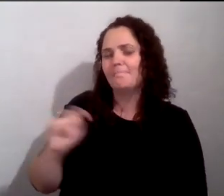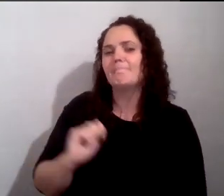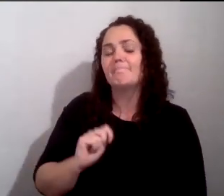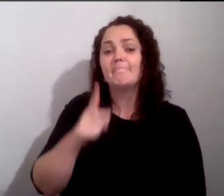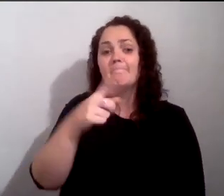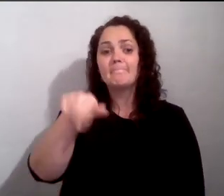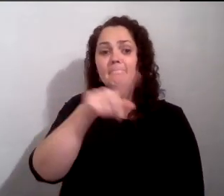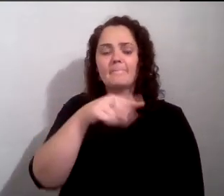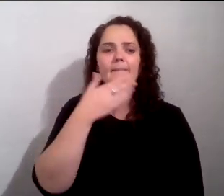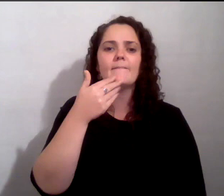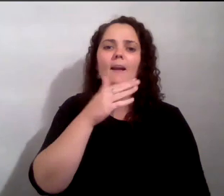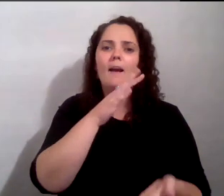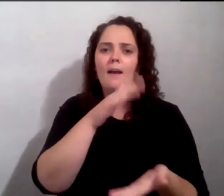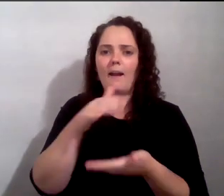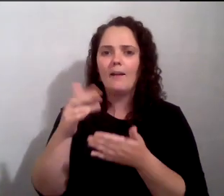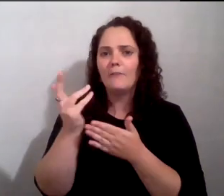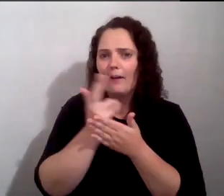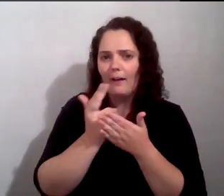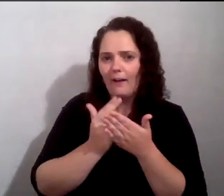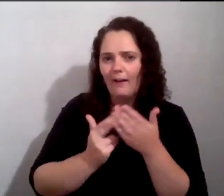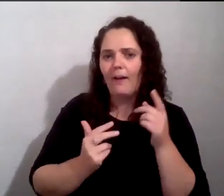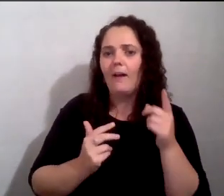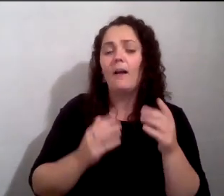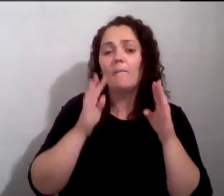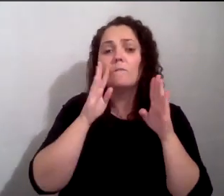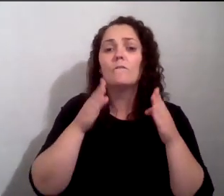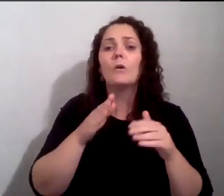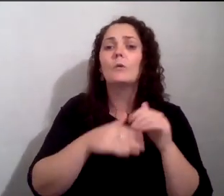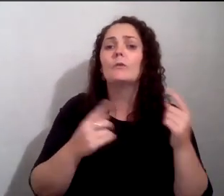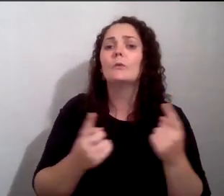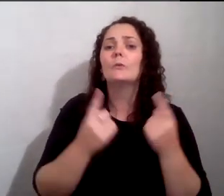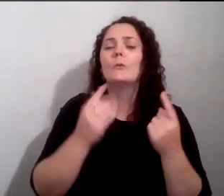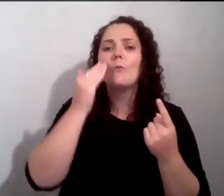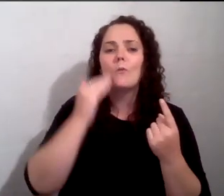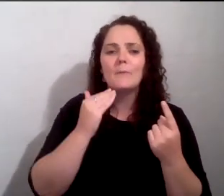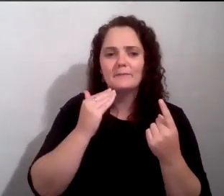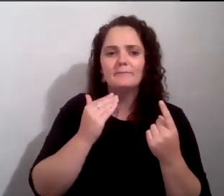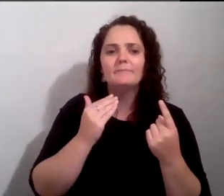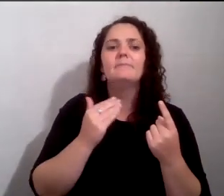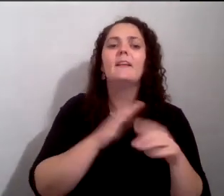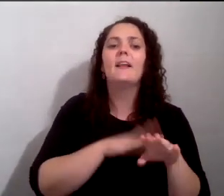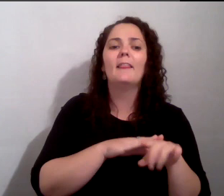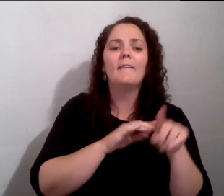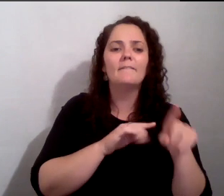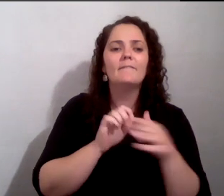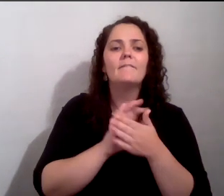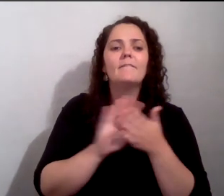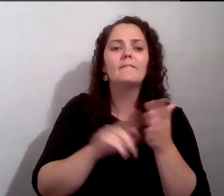works from the Collection. These are all along the subject of women. We've got left is Phillips Fox, in the